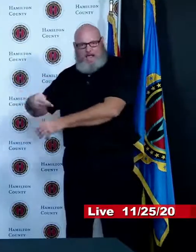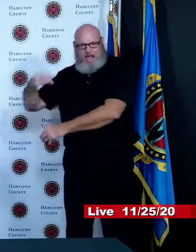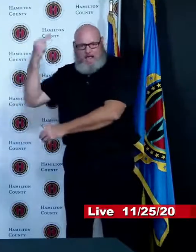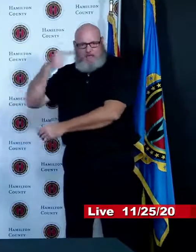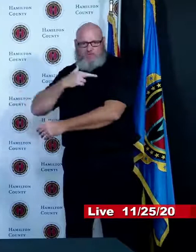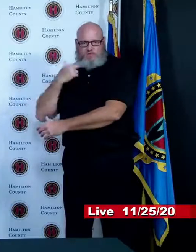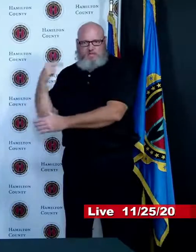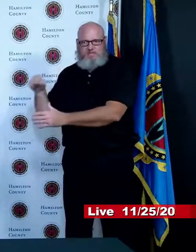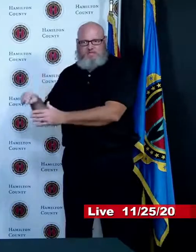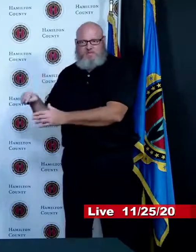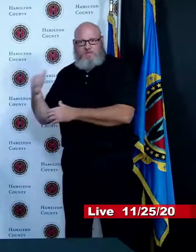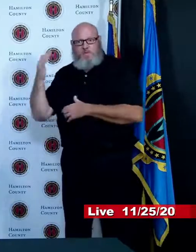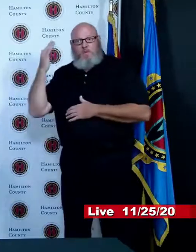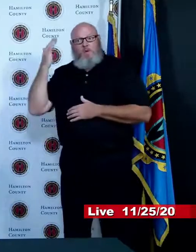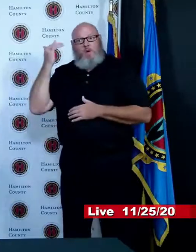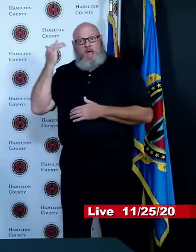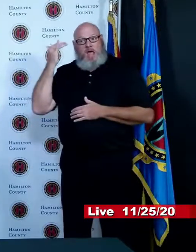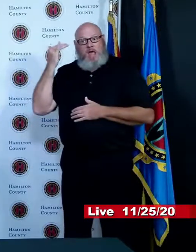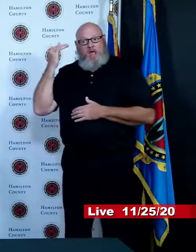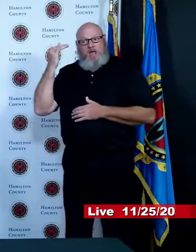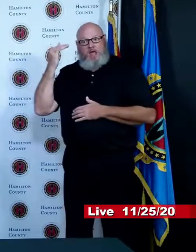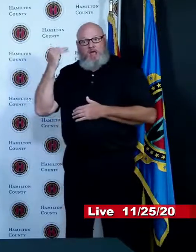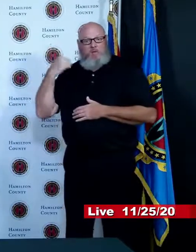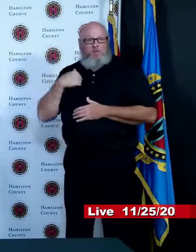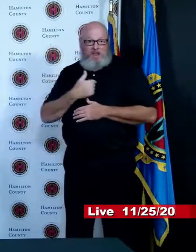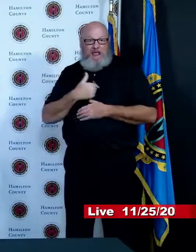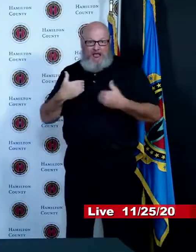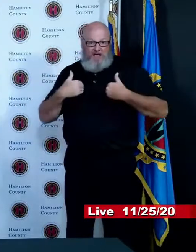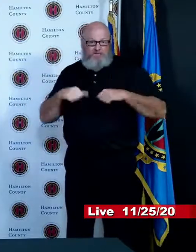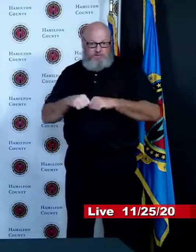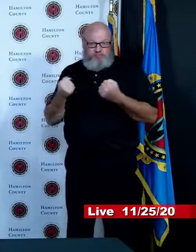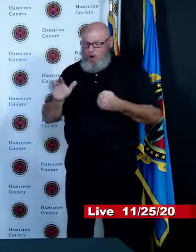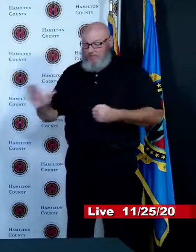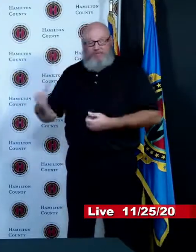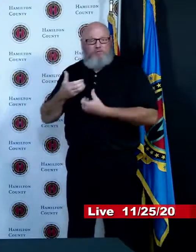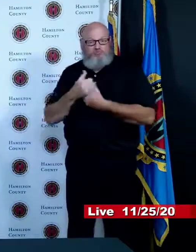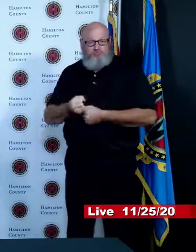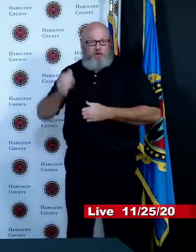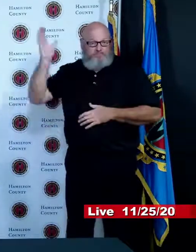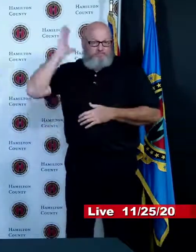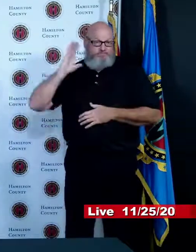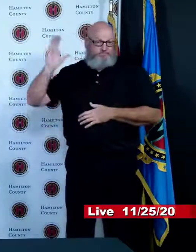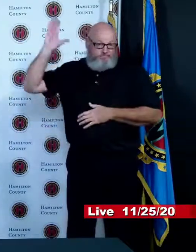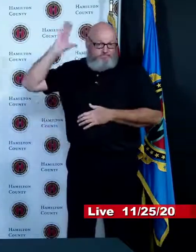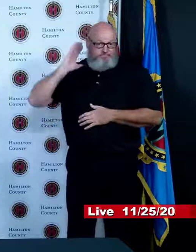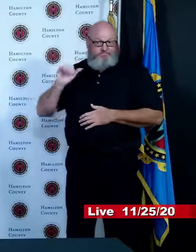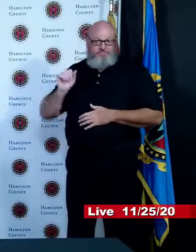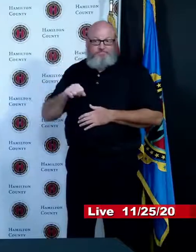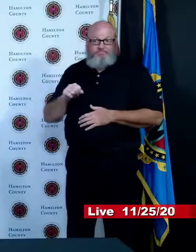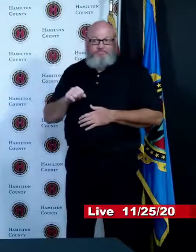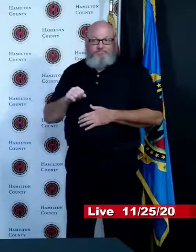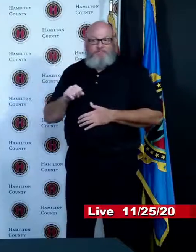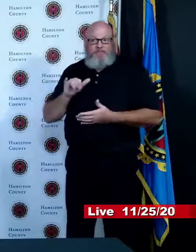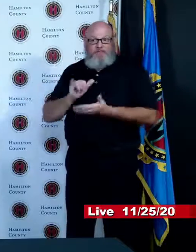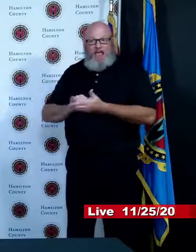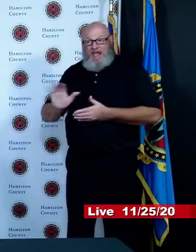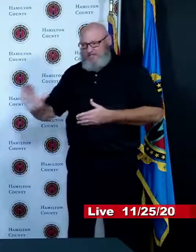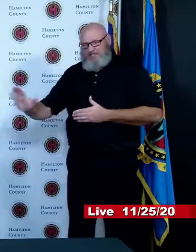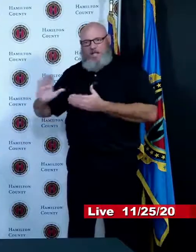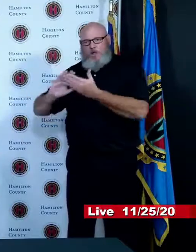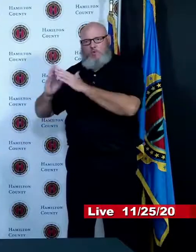that have broken their trust but I've heard that that's been a question specifically for for